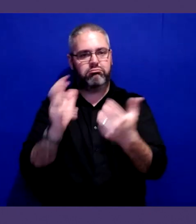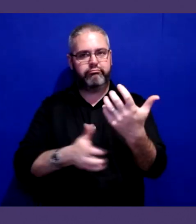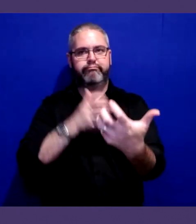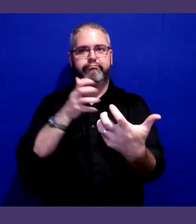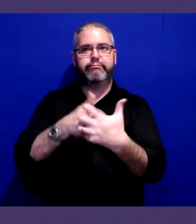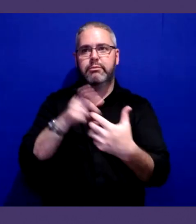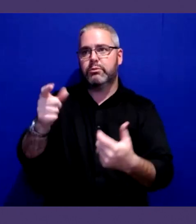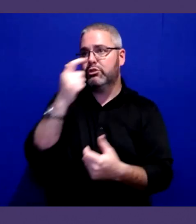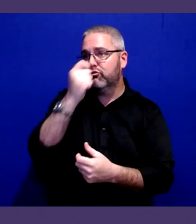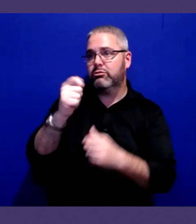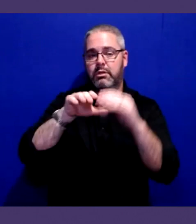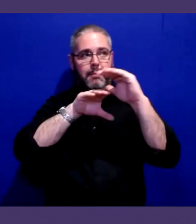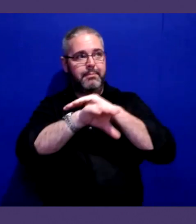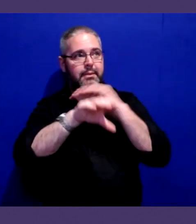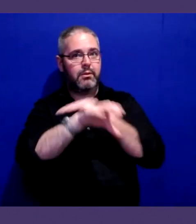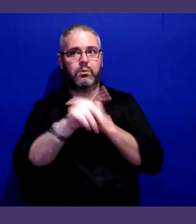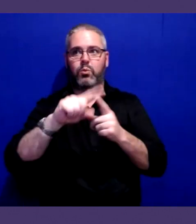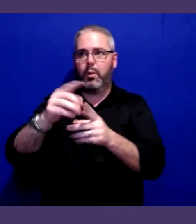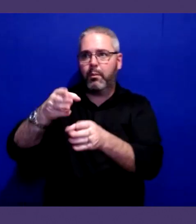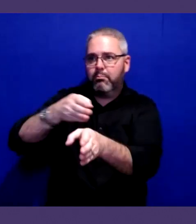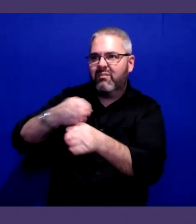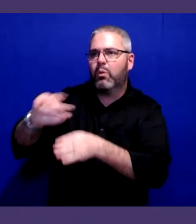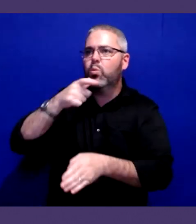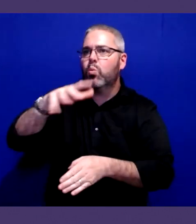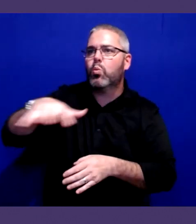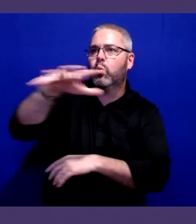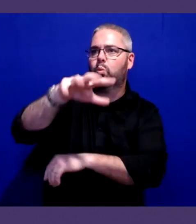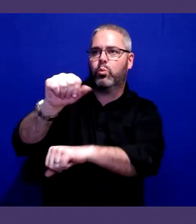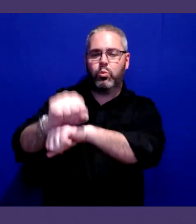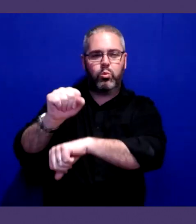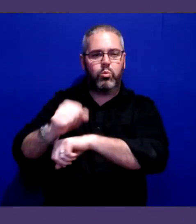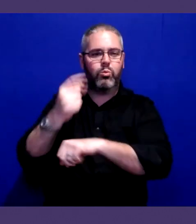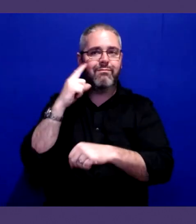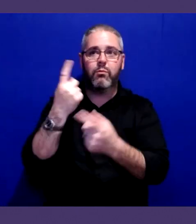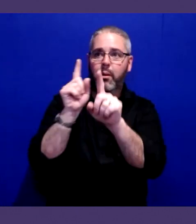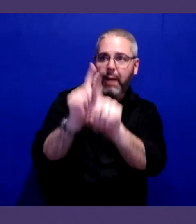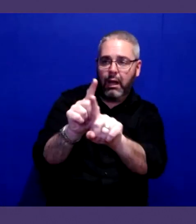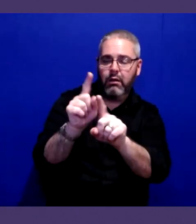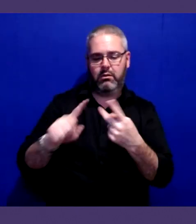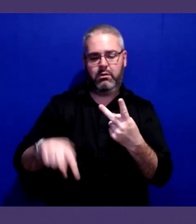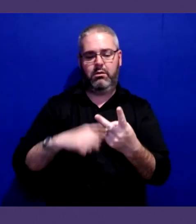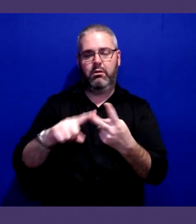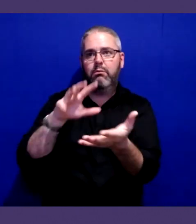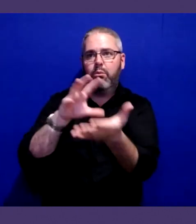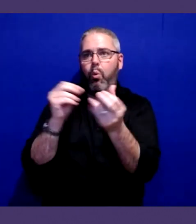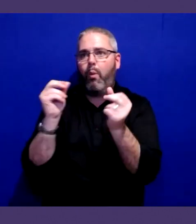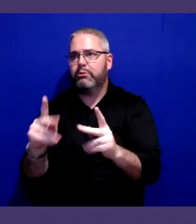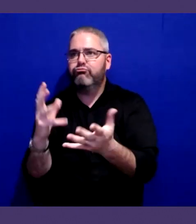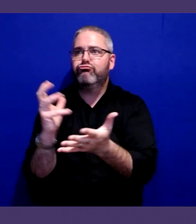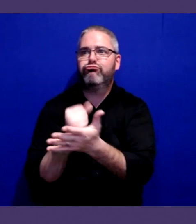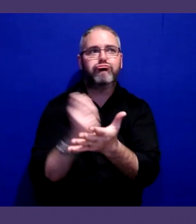professionals in the field for mentorship and learning opportunities. I'm also a lead for